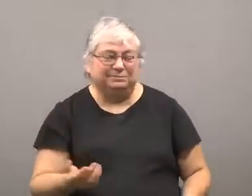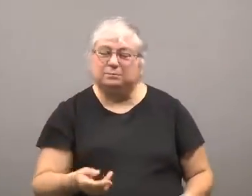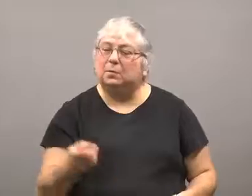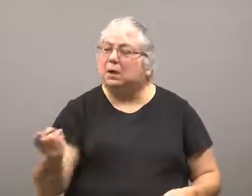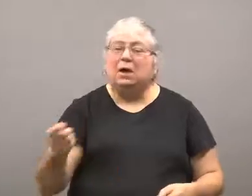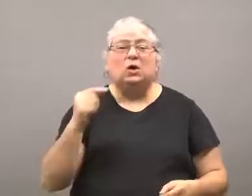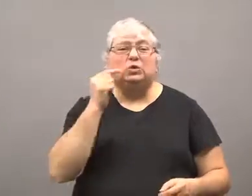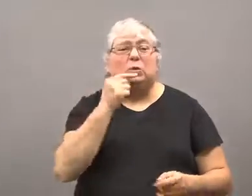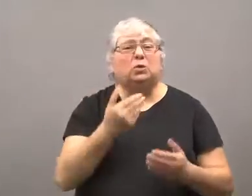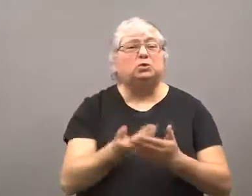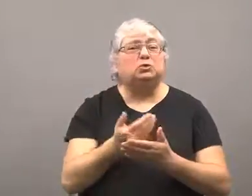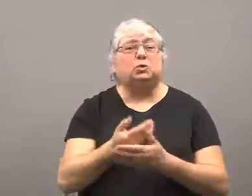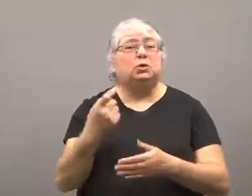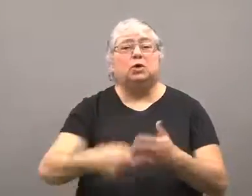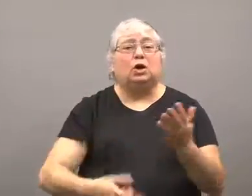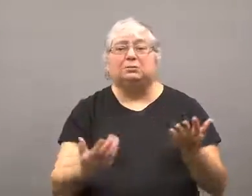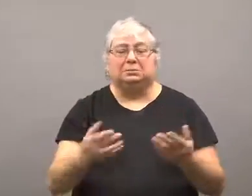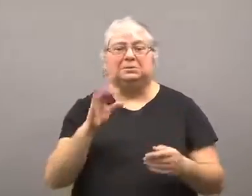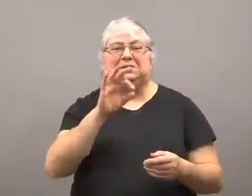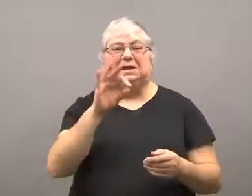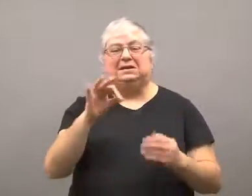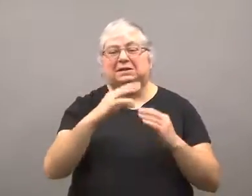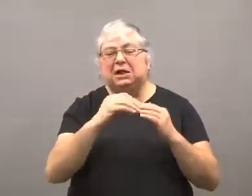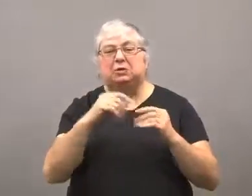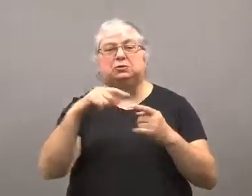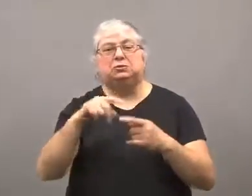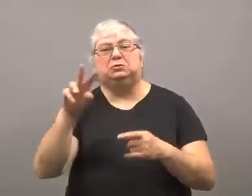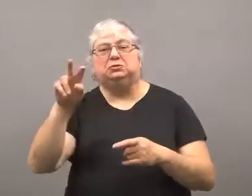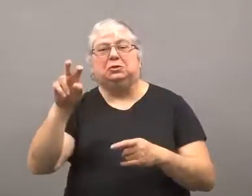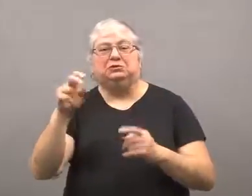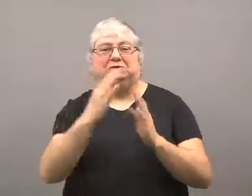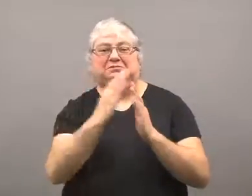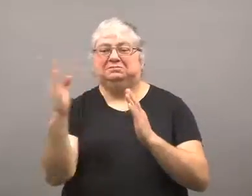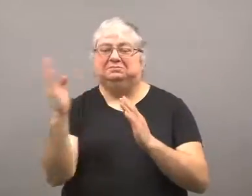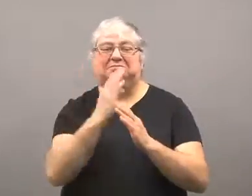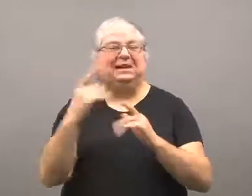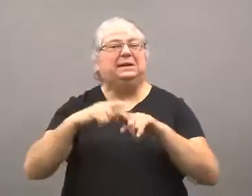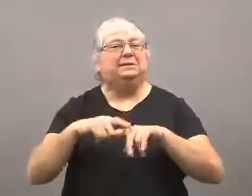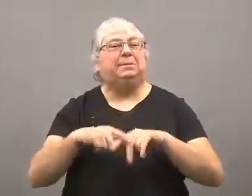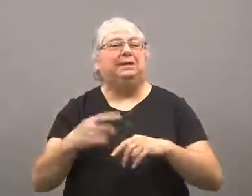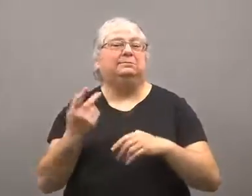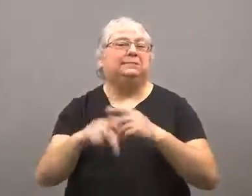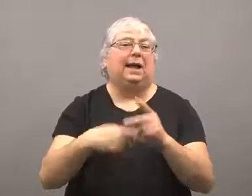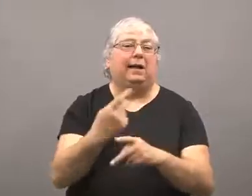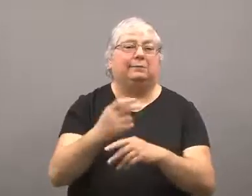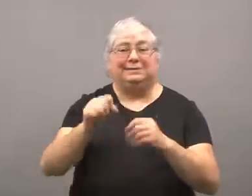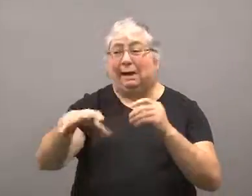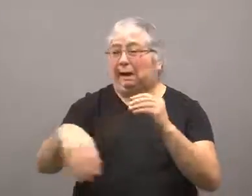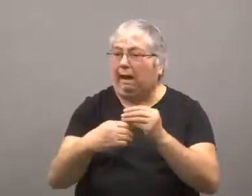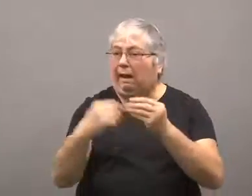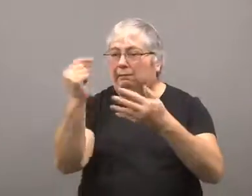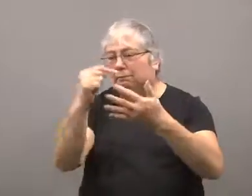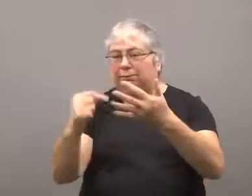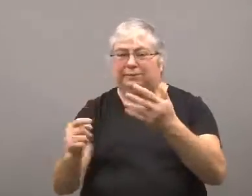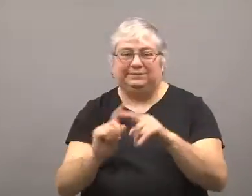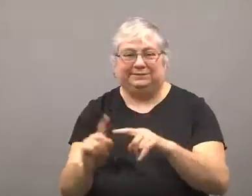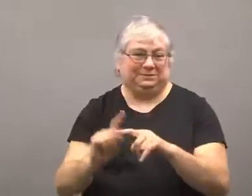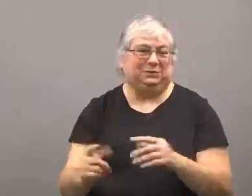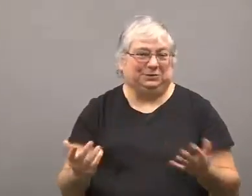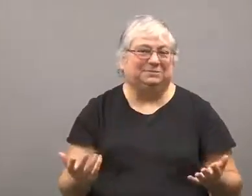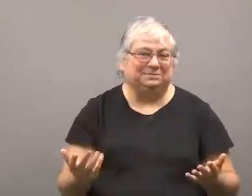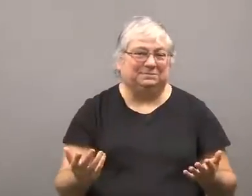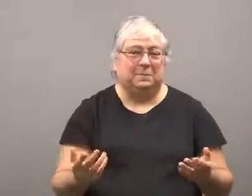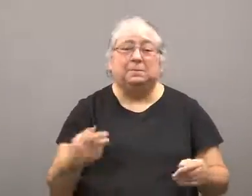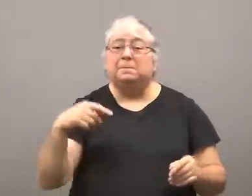The toothbrush costs $99 to $200 depending on the model and options chosen.